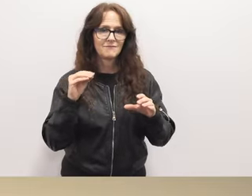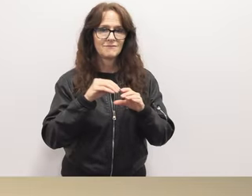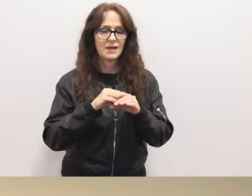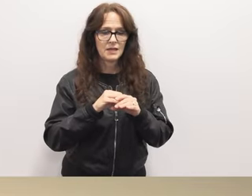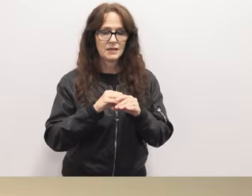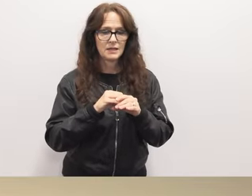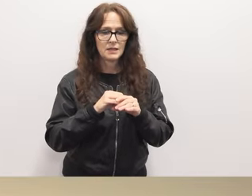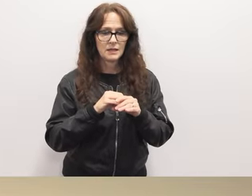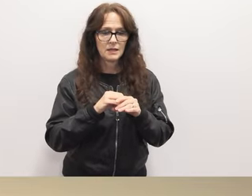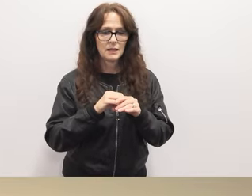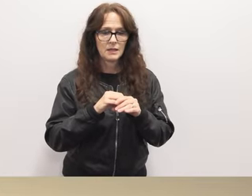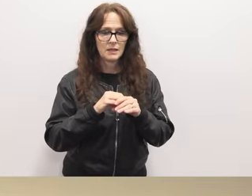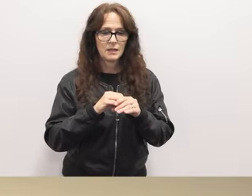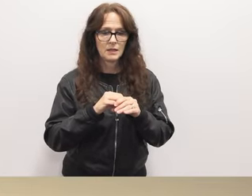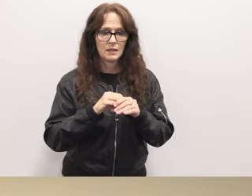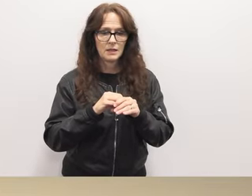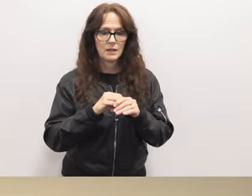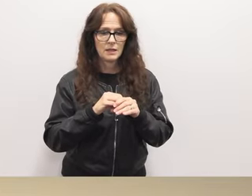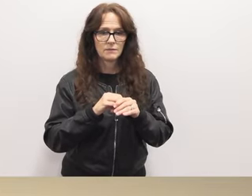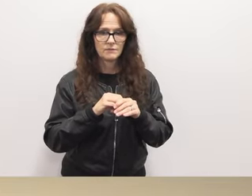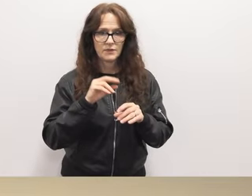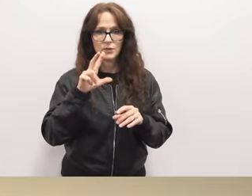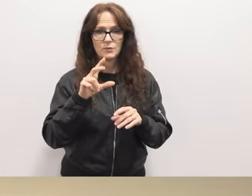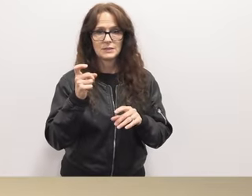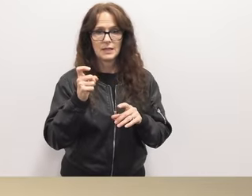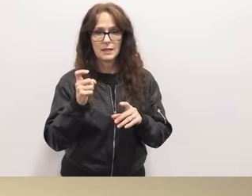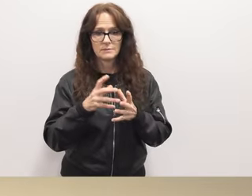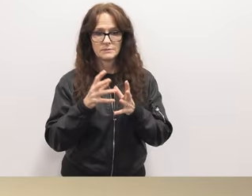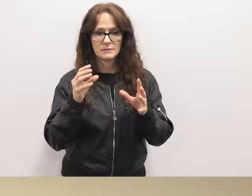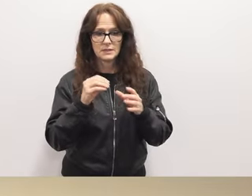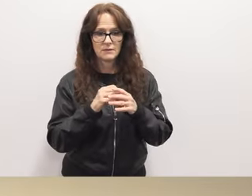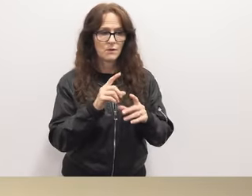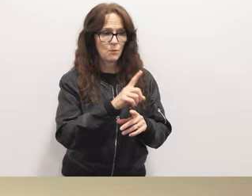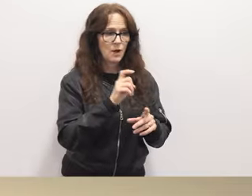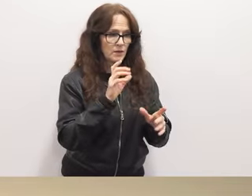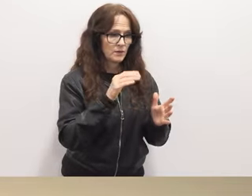three X the investment in order to get that. So from $100,000 a year to $300,000 a year,